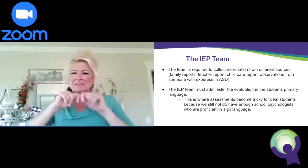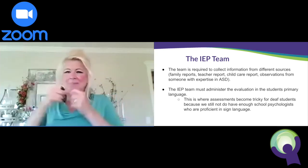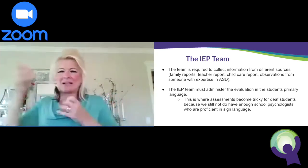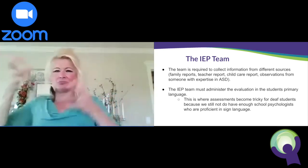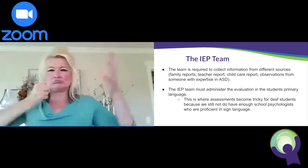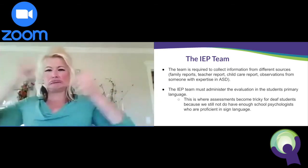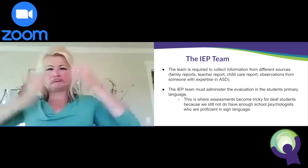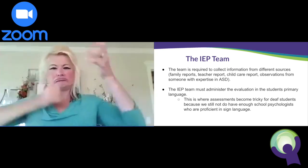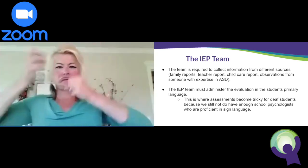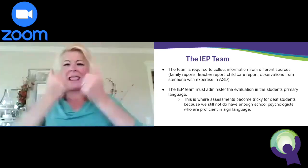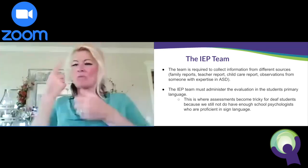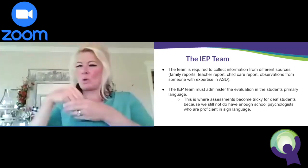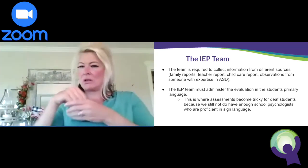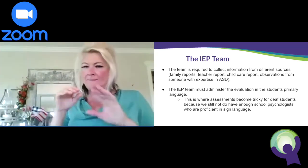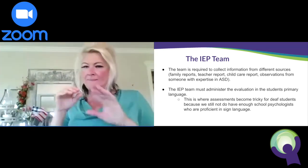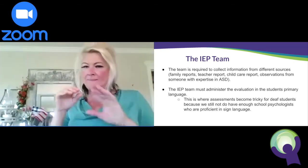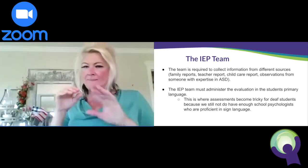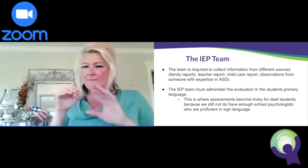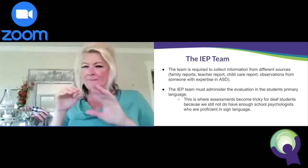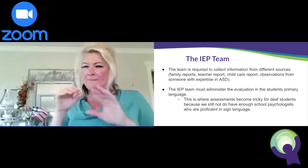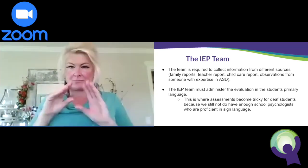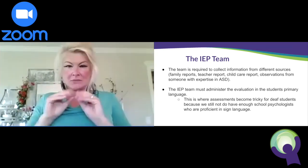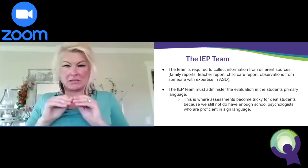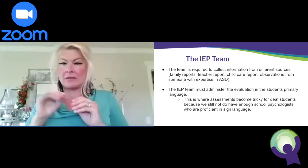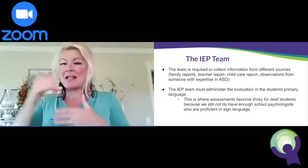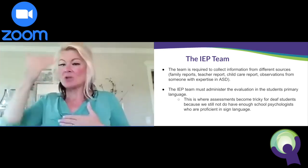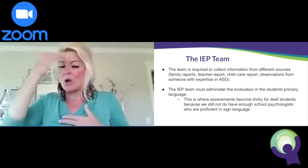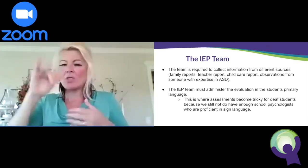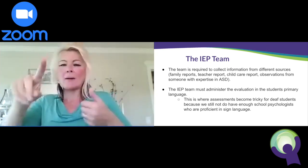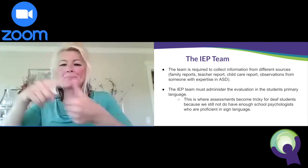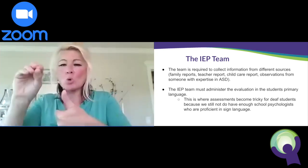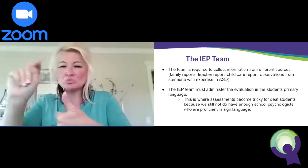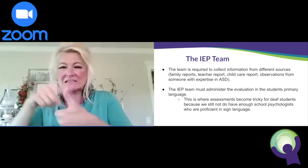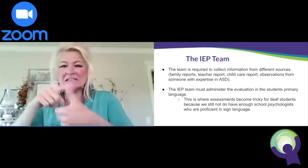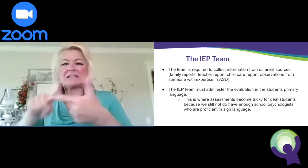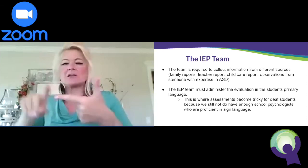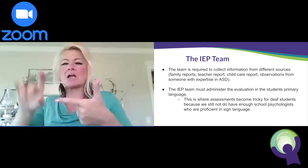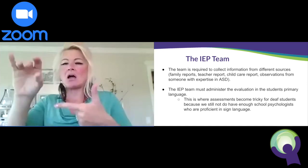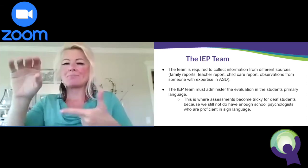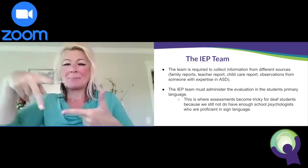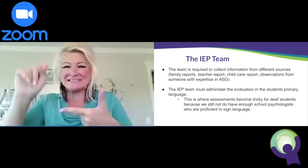And talking with the IEP team, that is aware of maybe PT